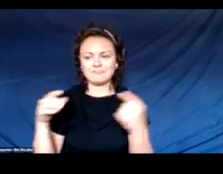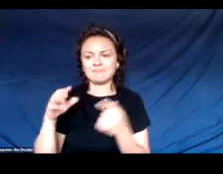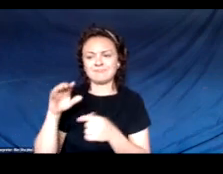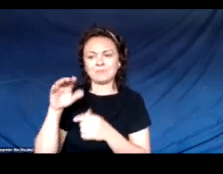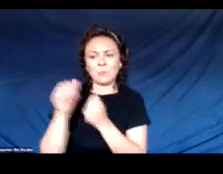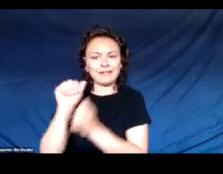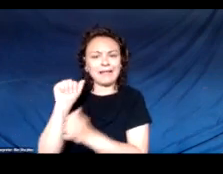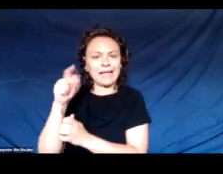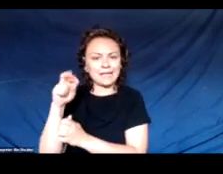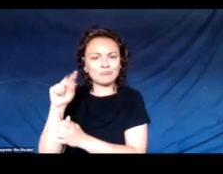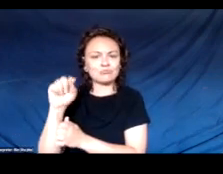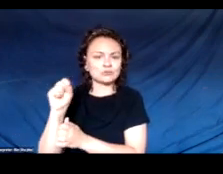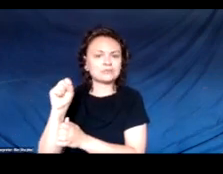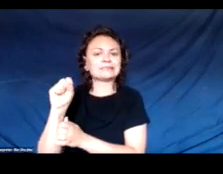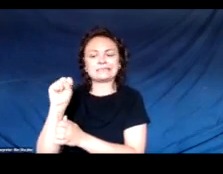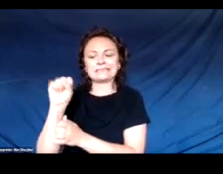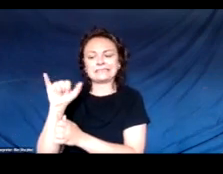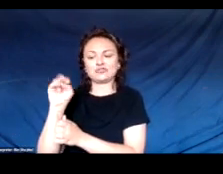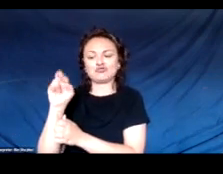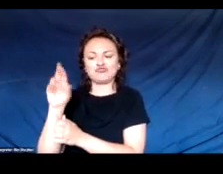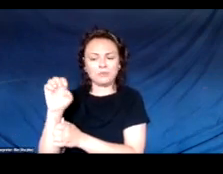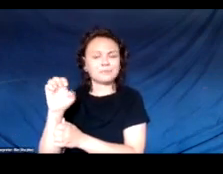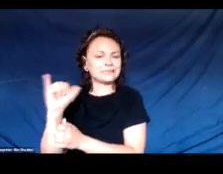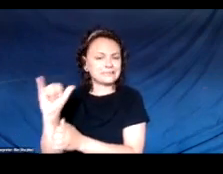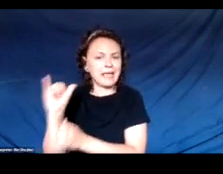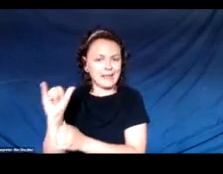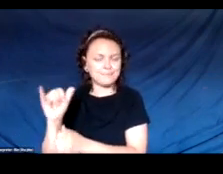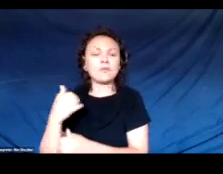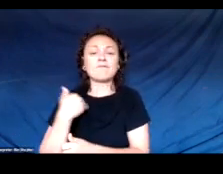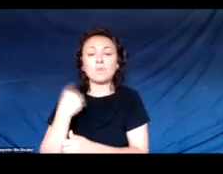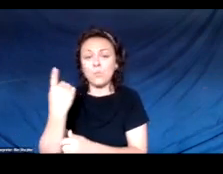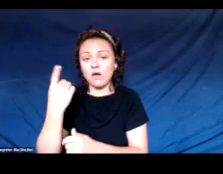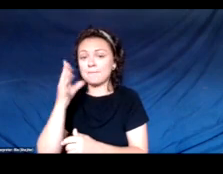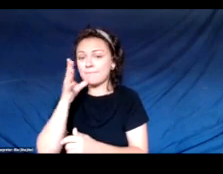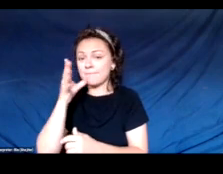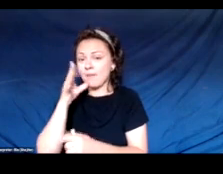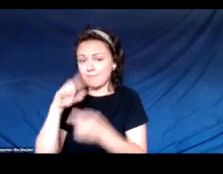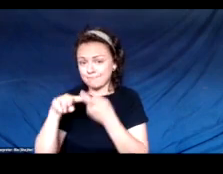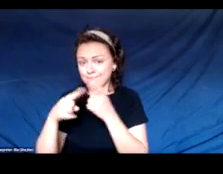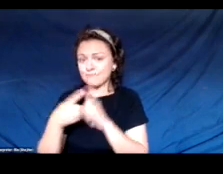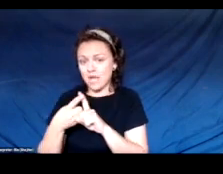And we have this and I have this one on friend that when RJ died